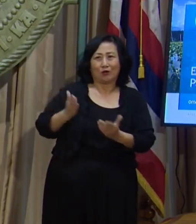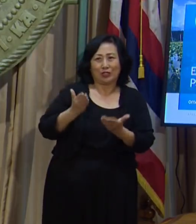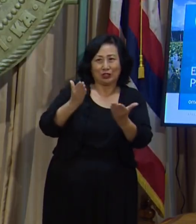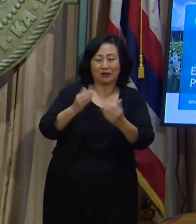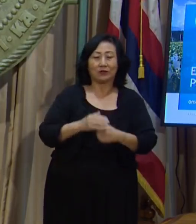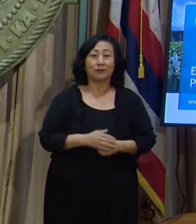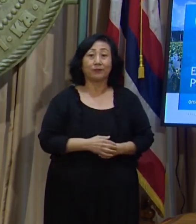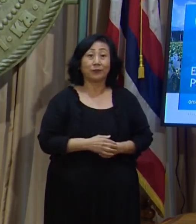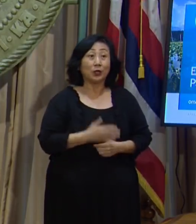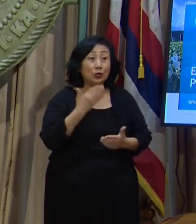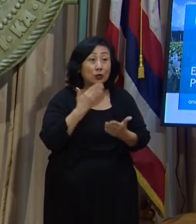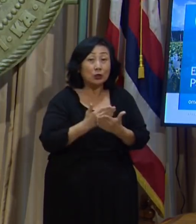OTHER INITIATIVES.